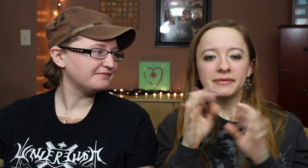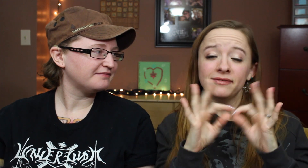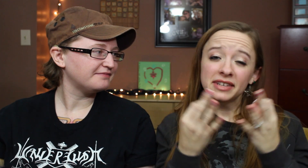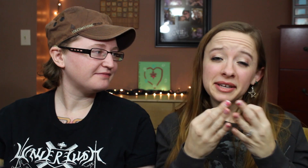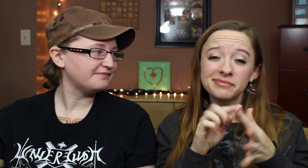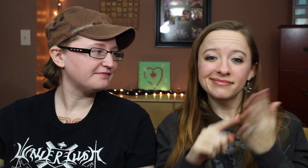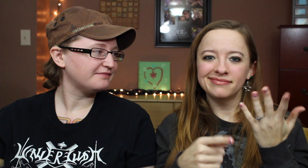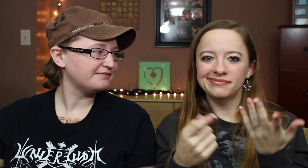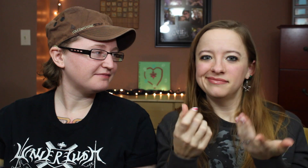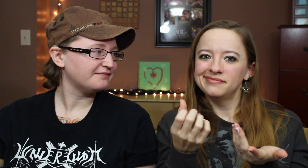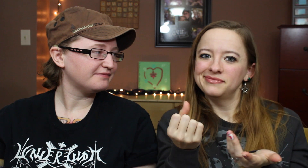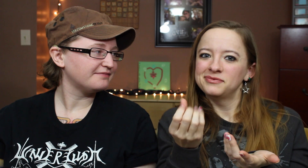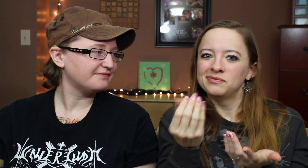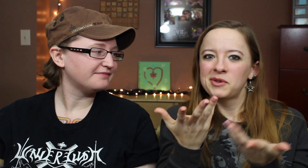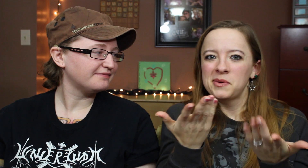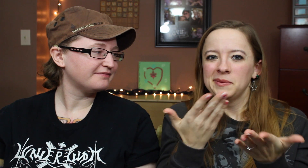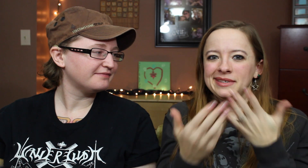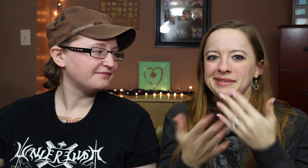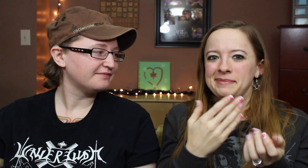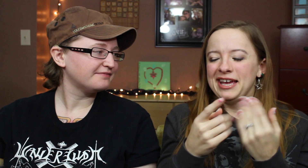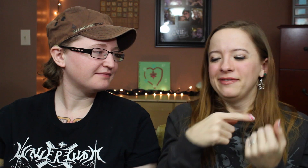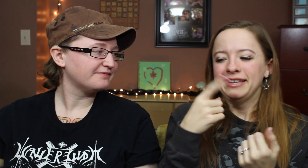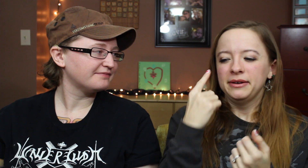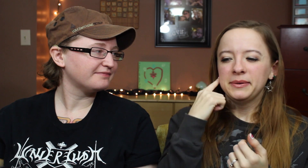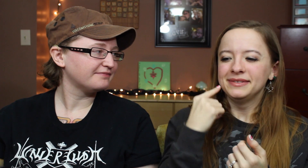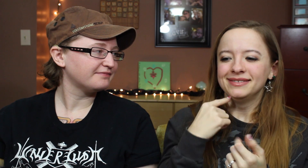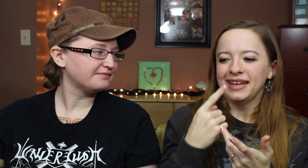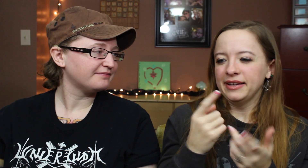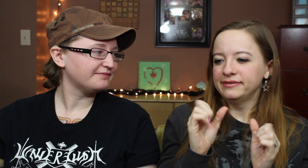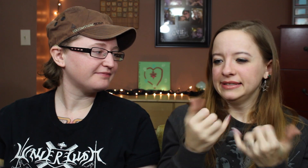you know from just exposure from her family and what not. So it doesn't really matter